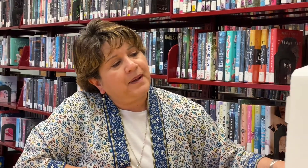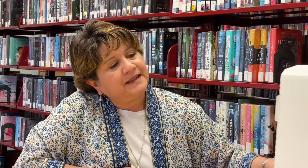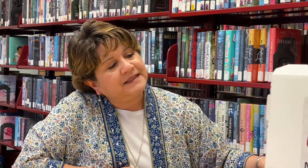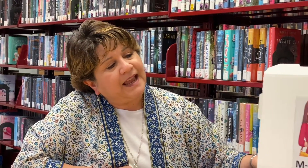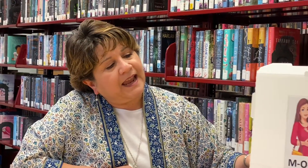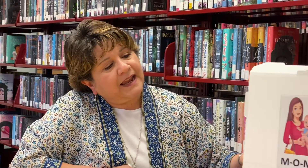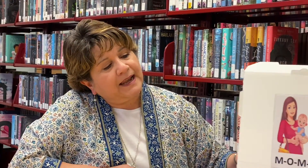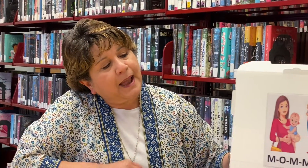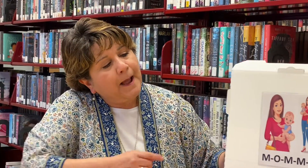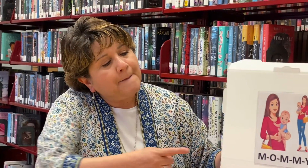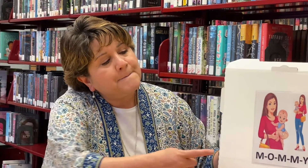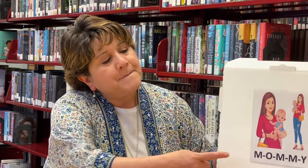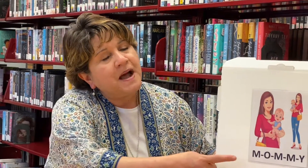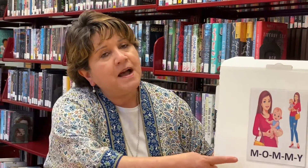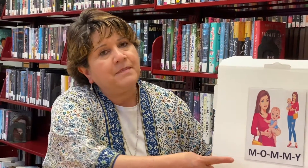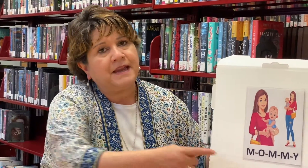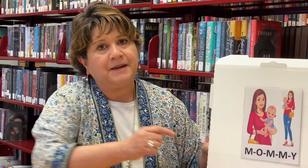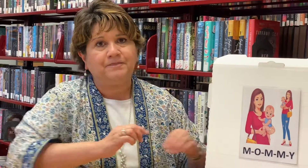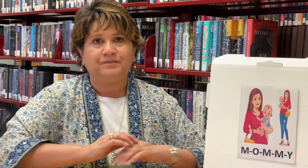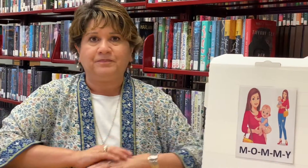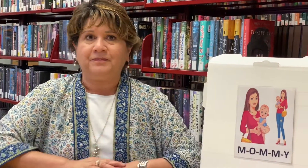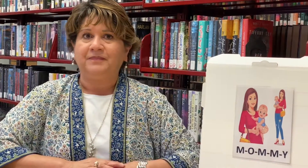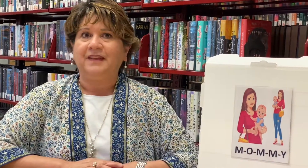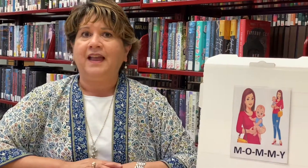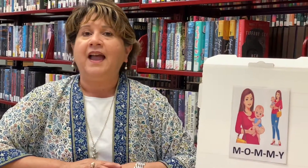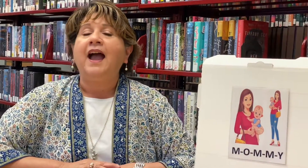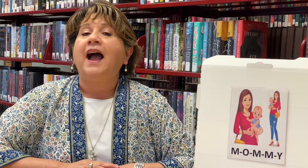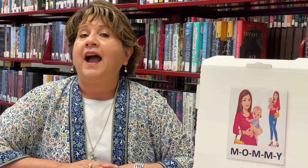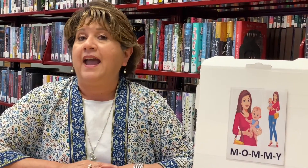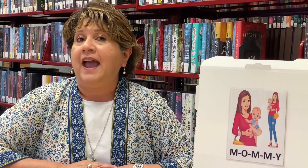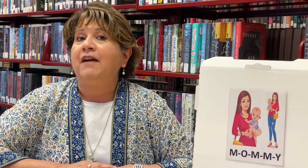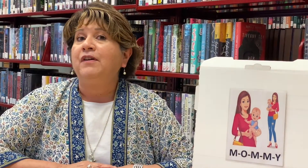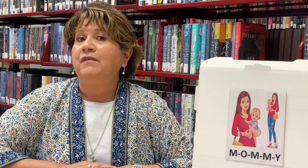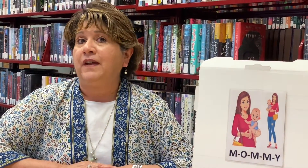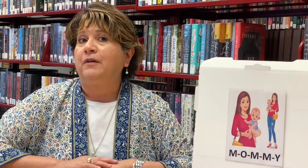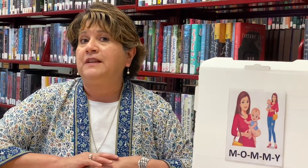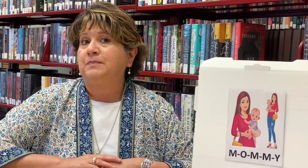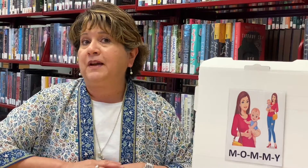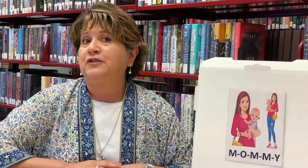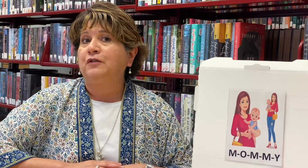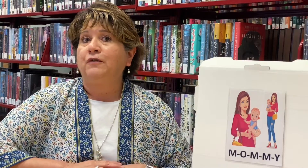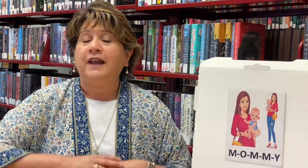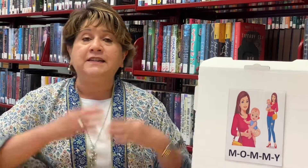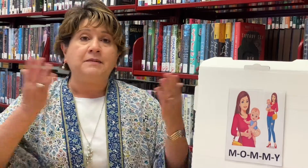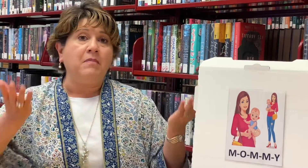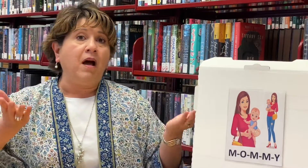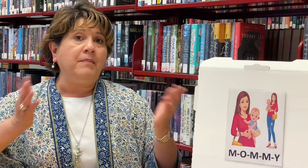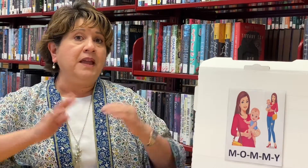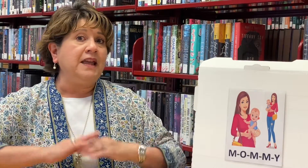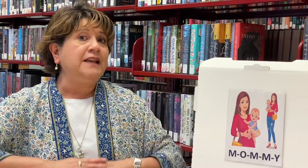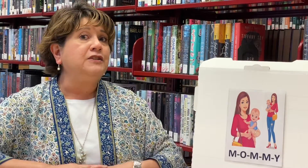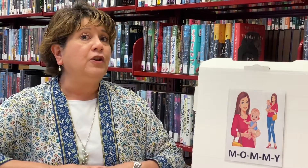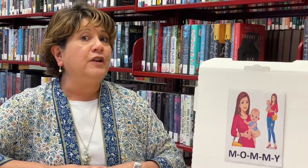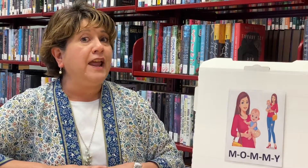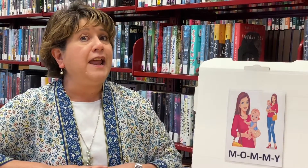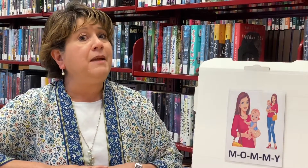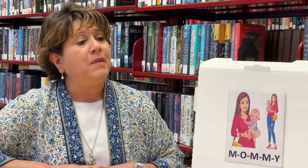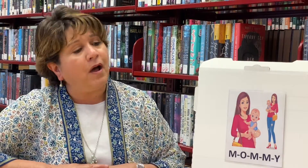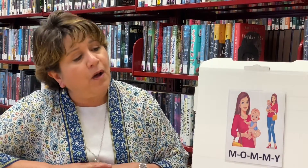by saying Mommy I have a very special friend and Mommy is her name-o